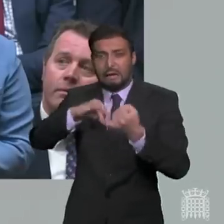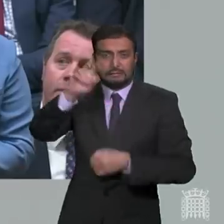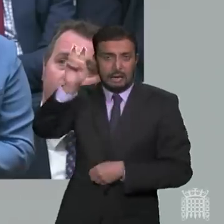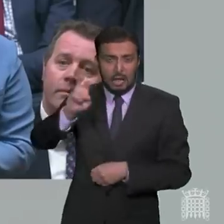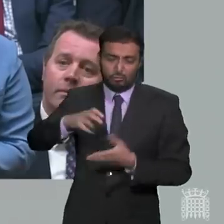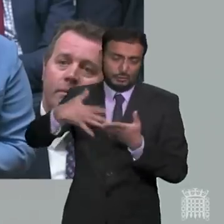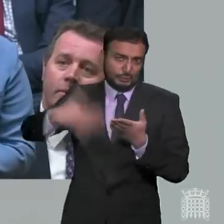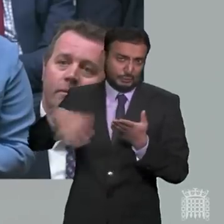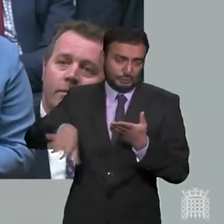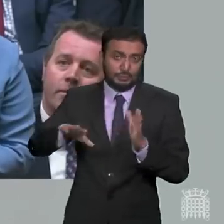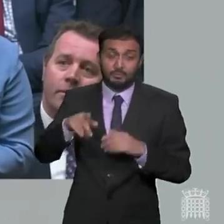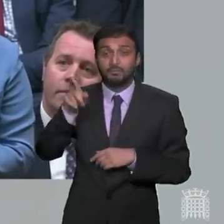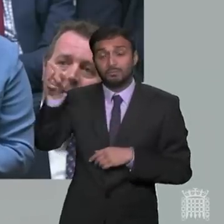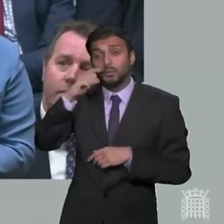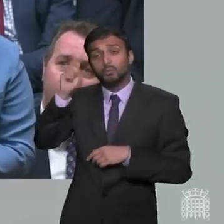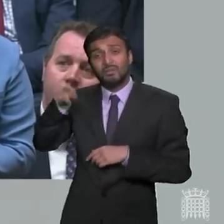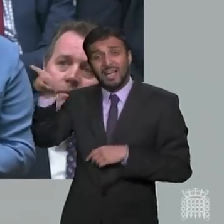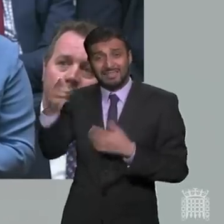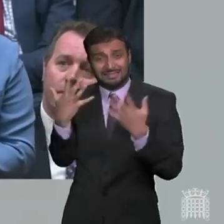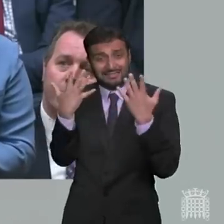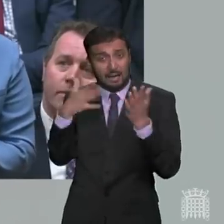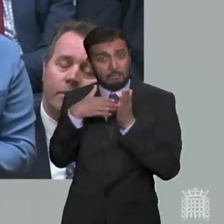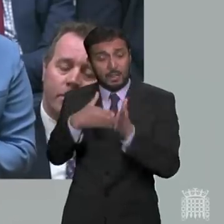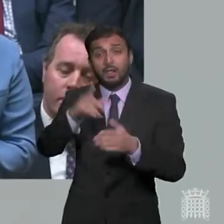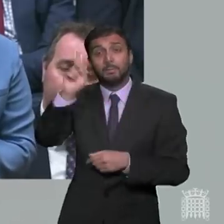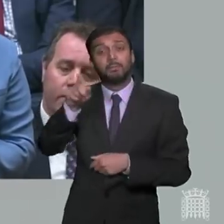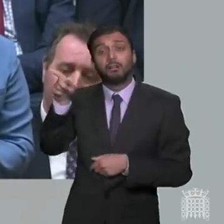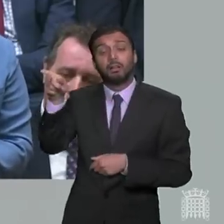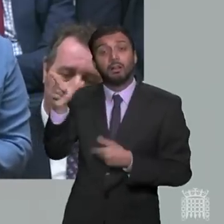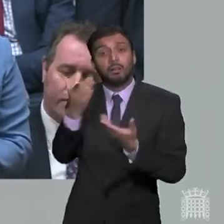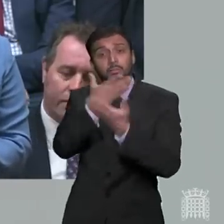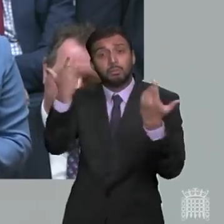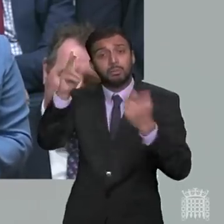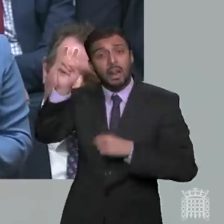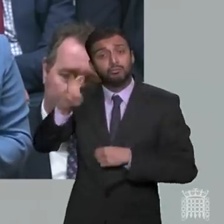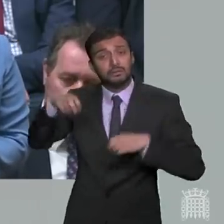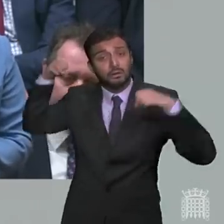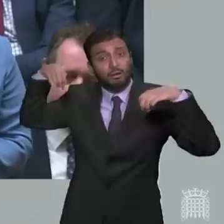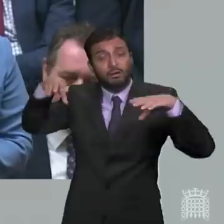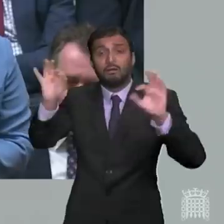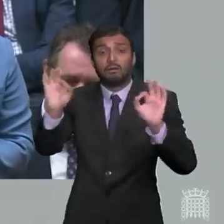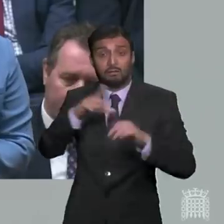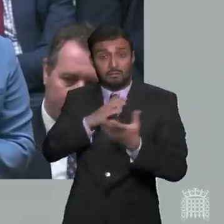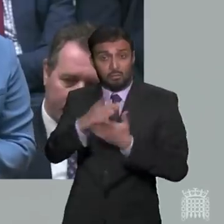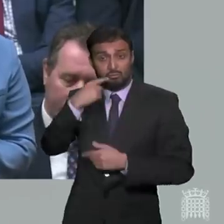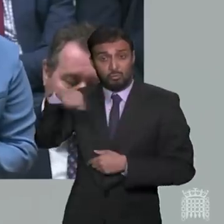in Ukraine are without power due to Russia’s barbaric strikes on the country’s energy infrastructure.